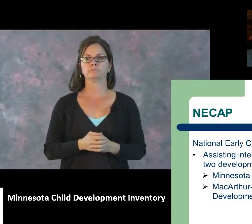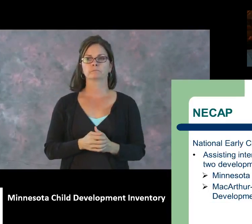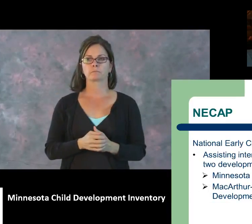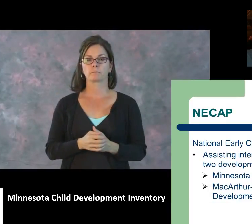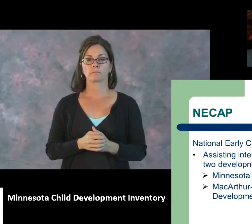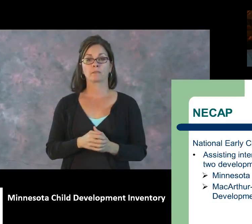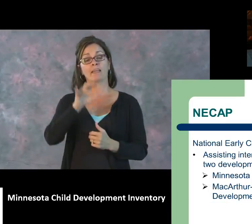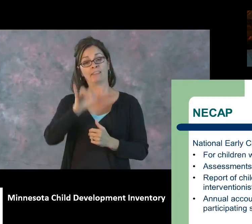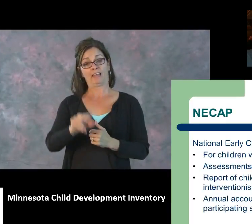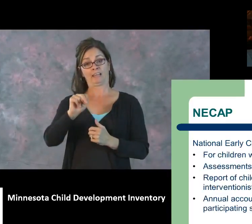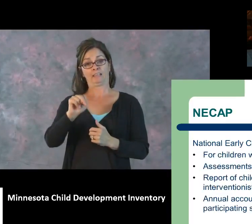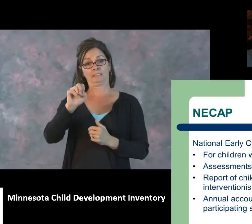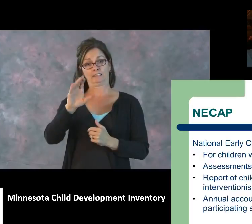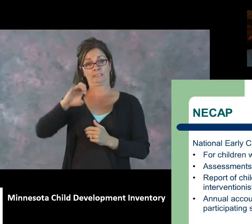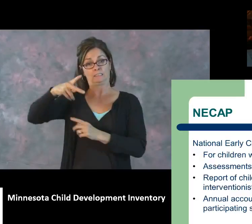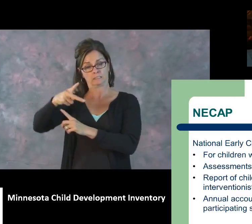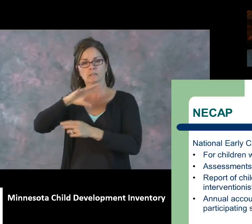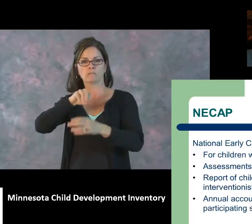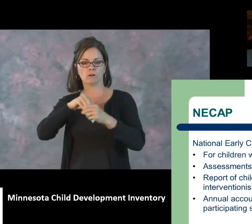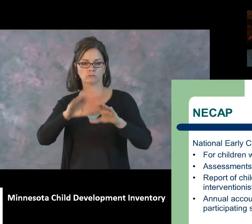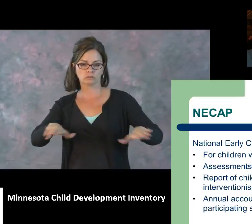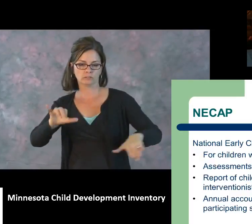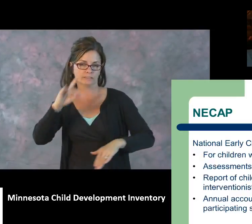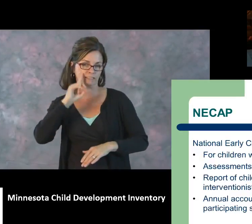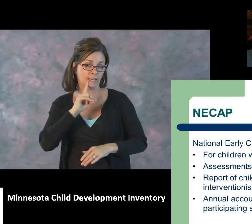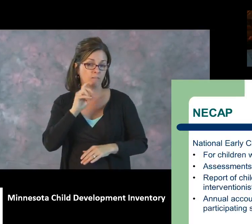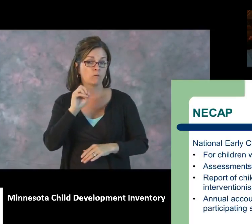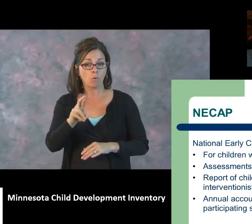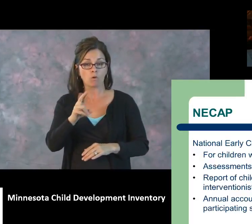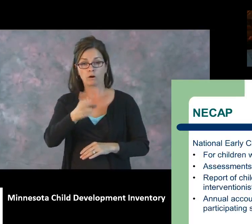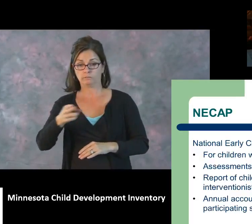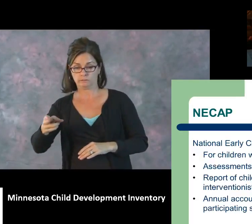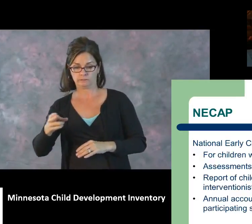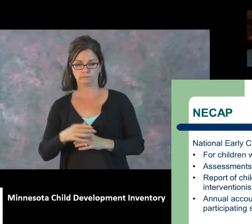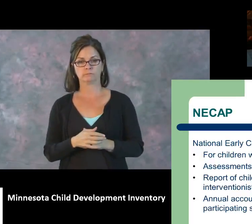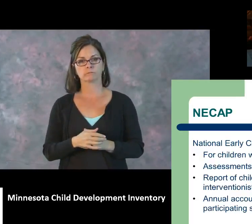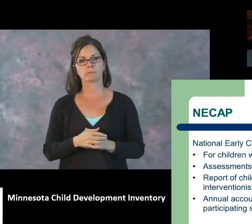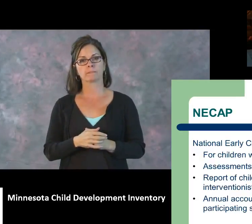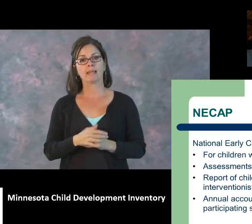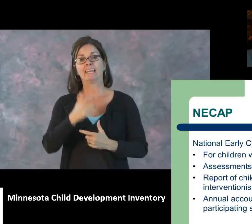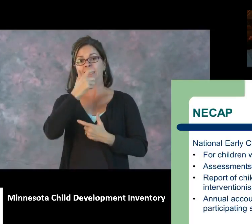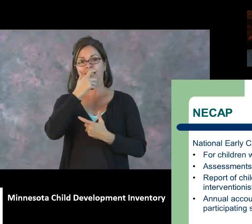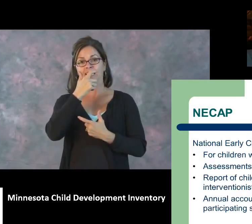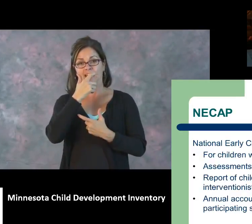This project involves children, who are Deaf or hard of hearing. Interested states complete